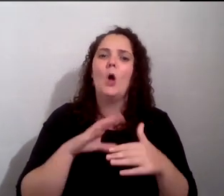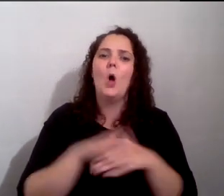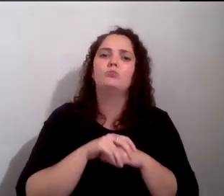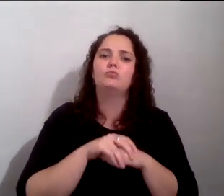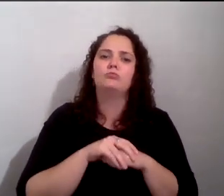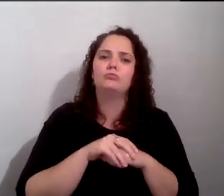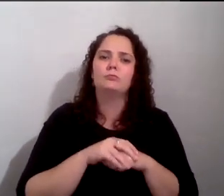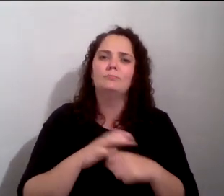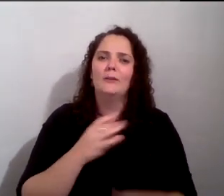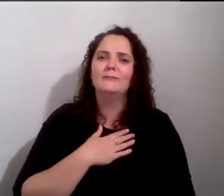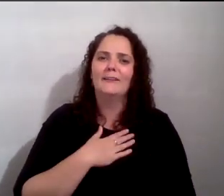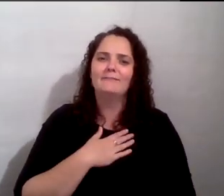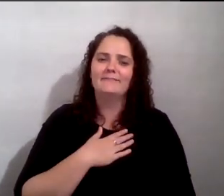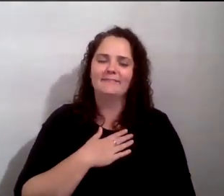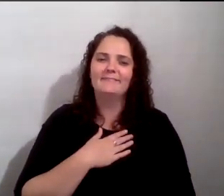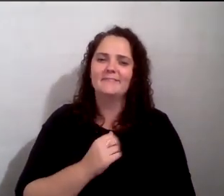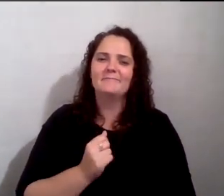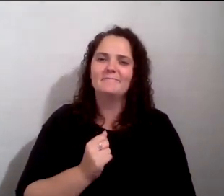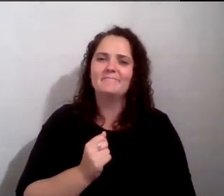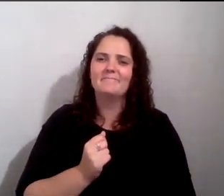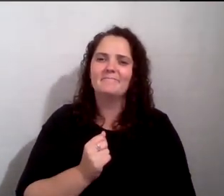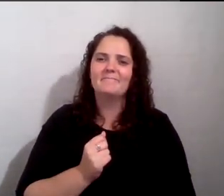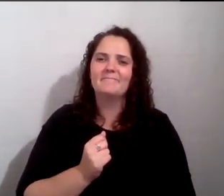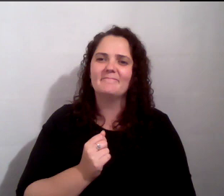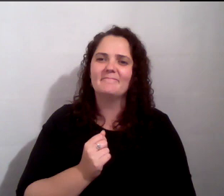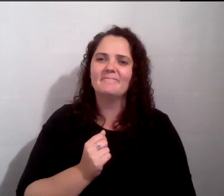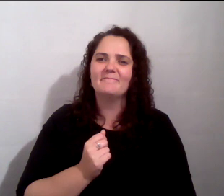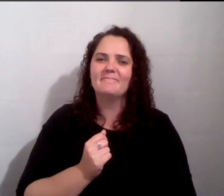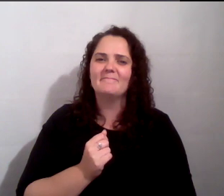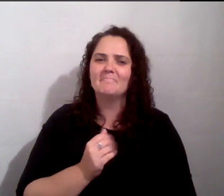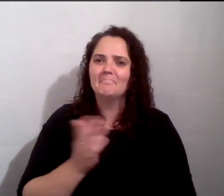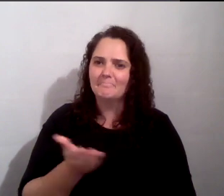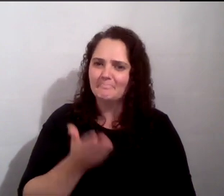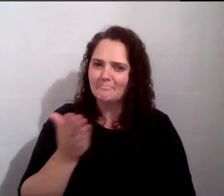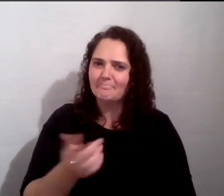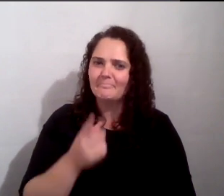so I liked that idea of these sort of giant hands and little hands.